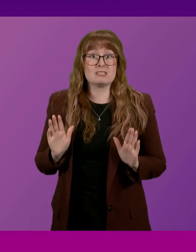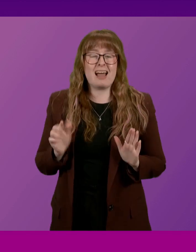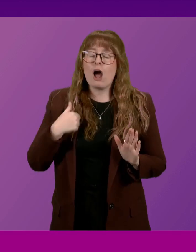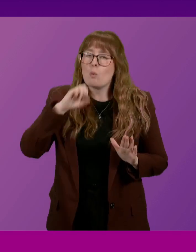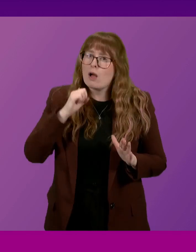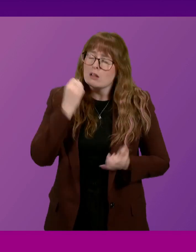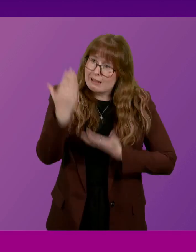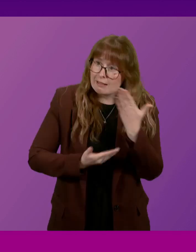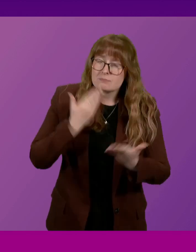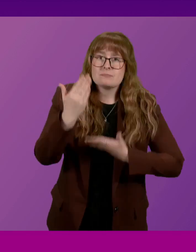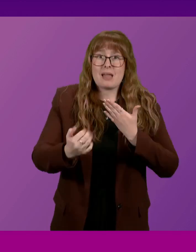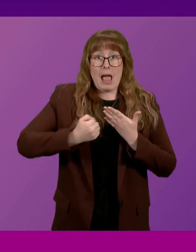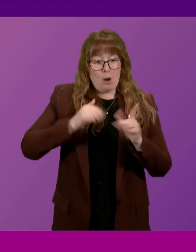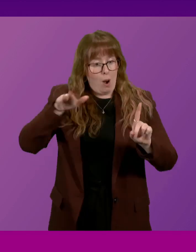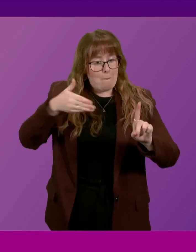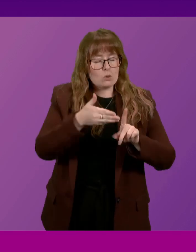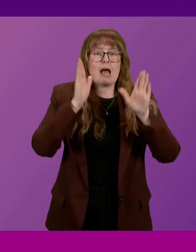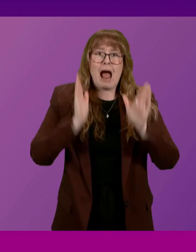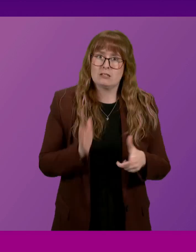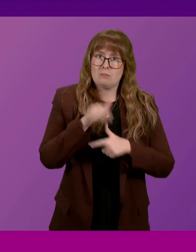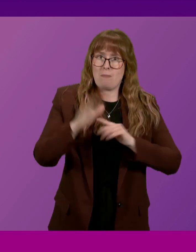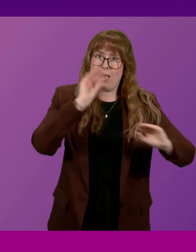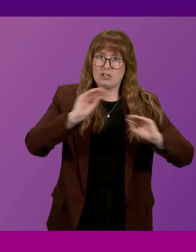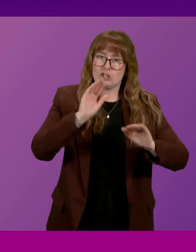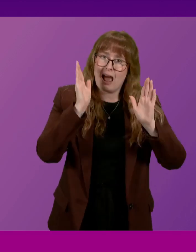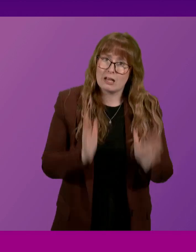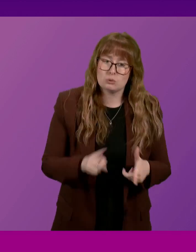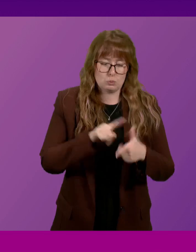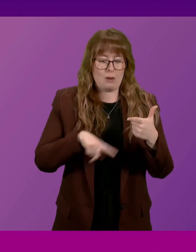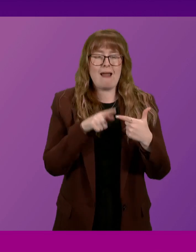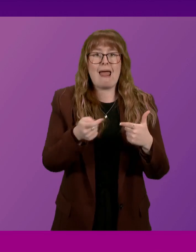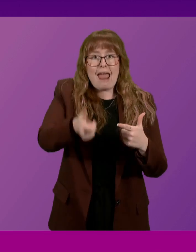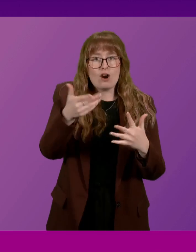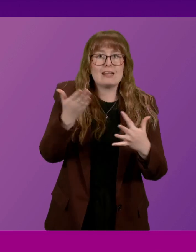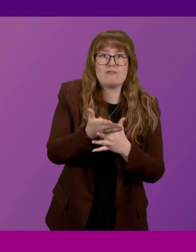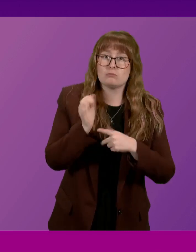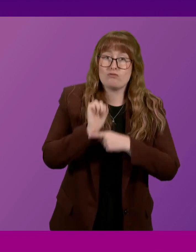Our approach must be about education, early intervention and prevention. That is why we